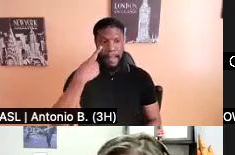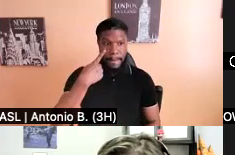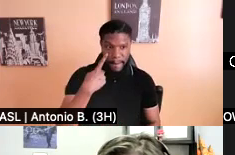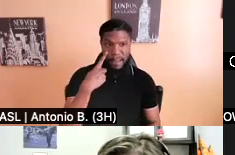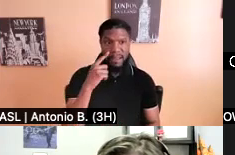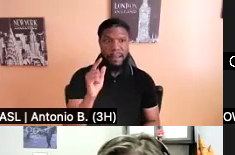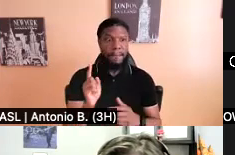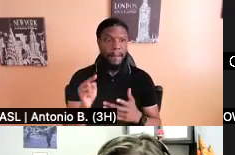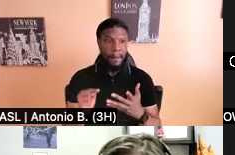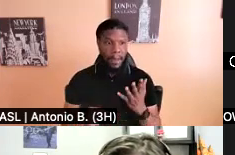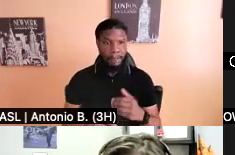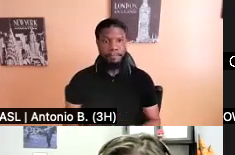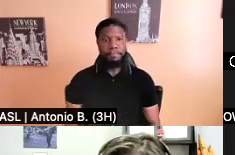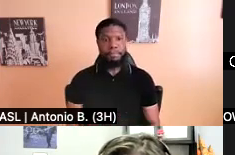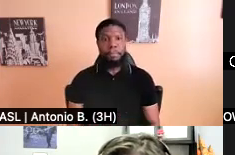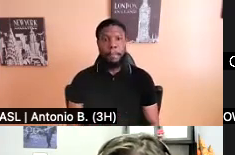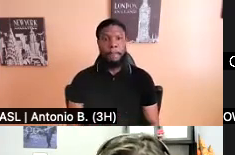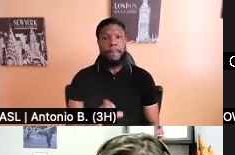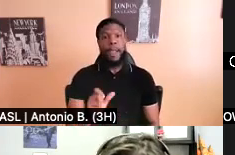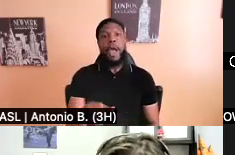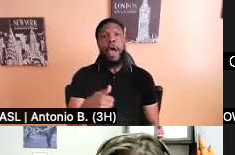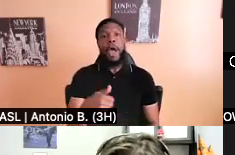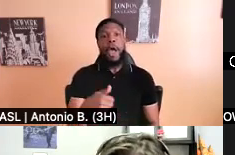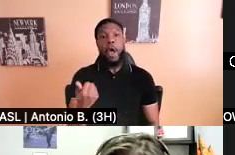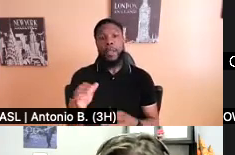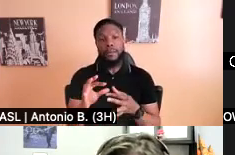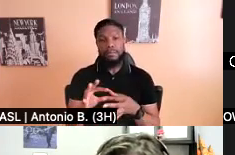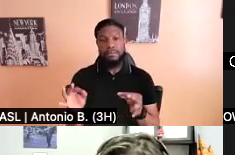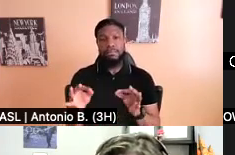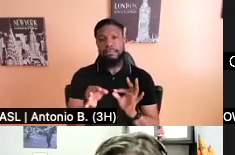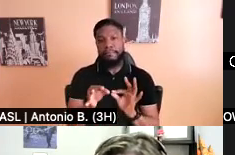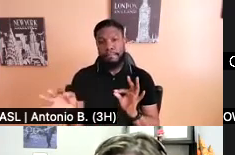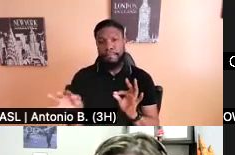Other sentence stems stems that begin with "I" and can help you get started